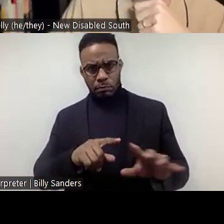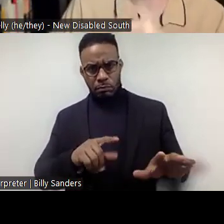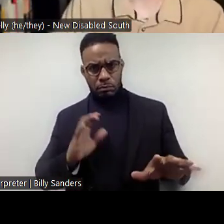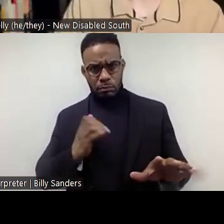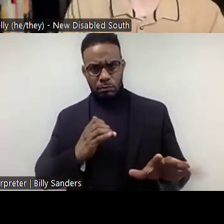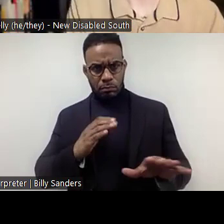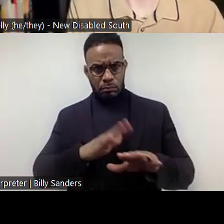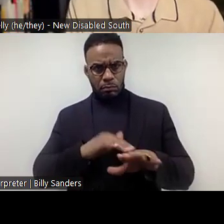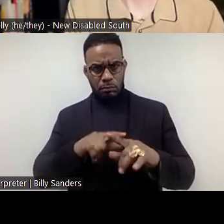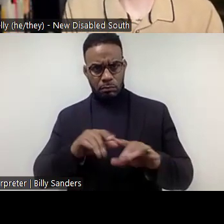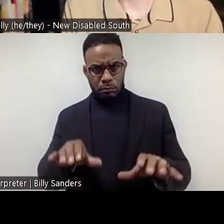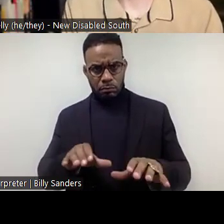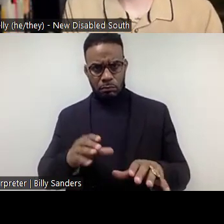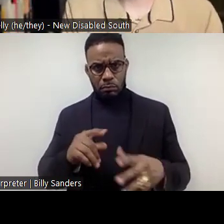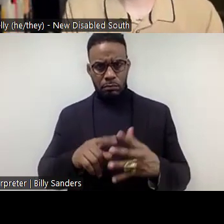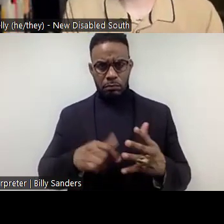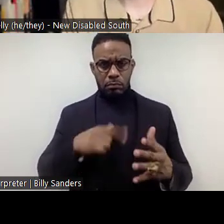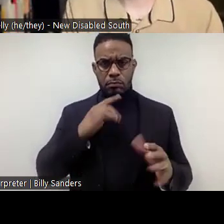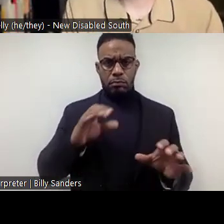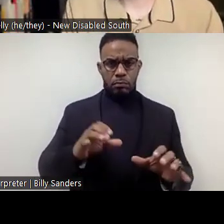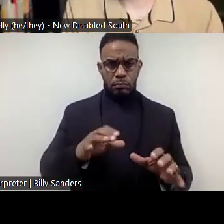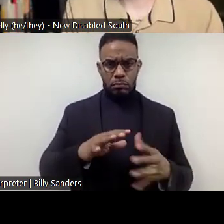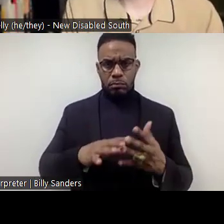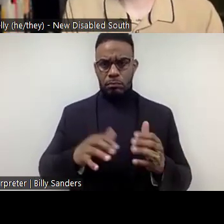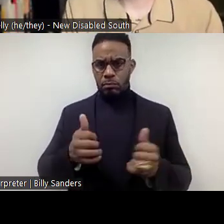supporting our actions, responding to our calls to